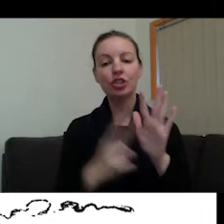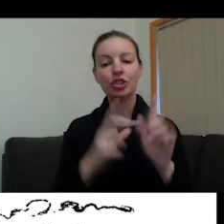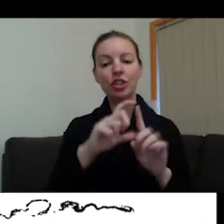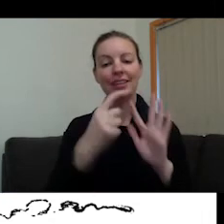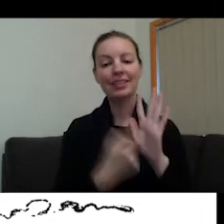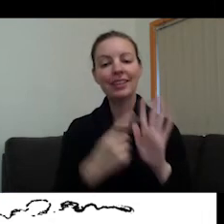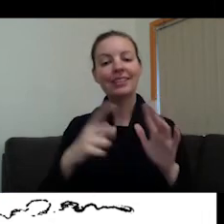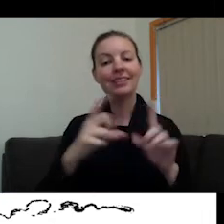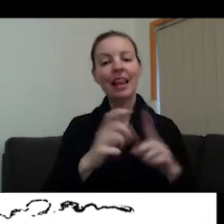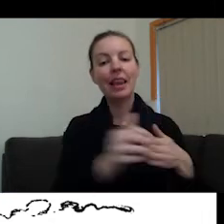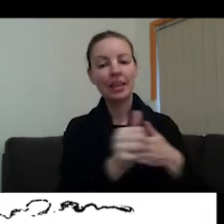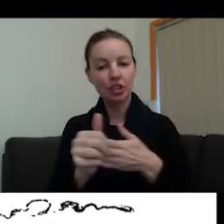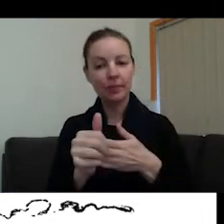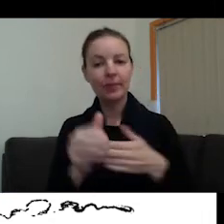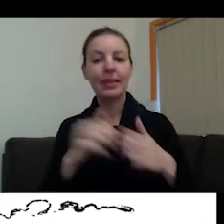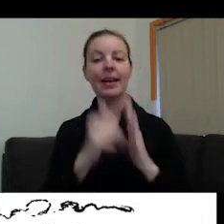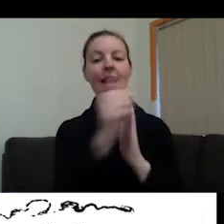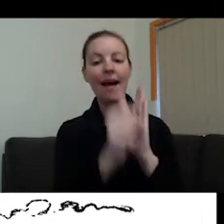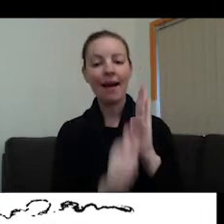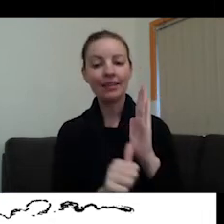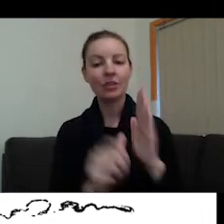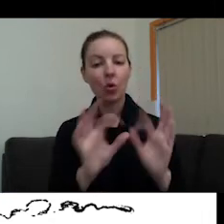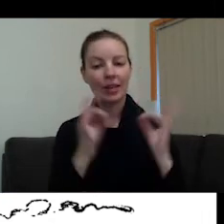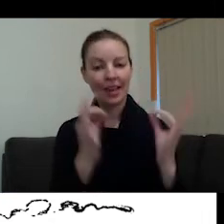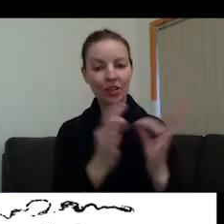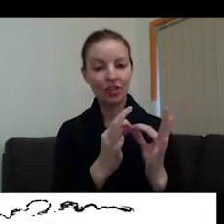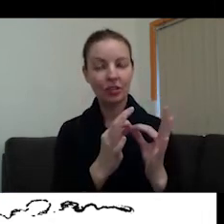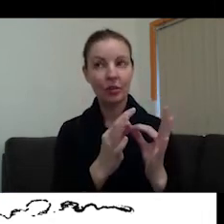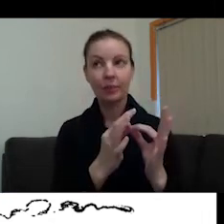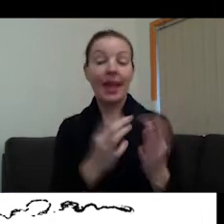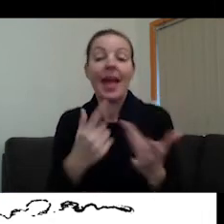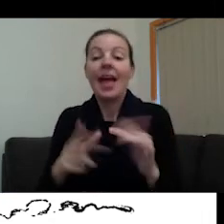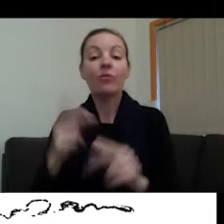talk about leadership and gender anywhere really, we can't really do